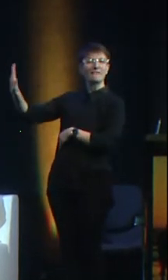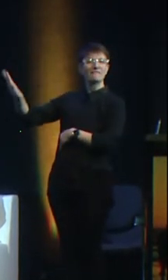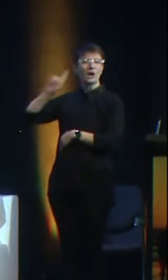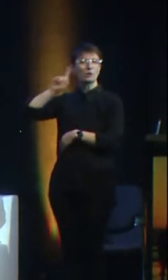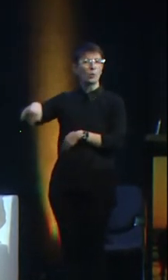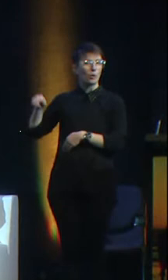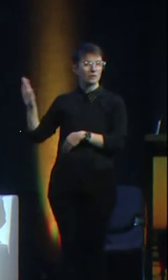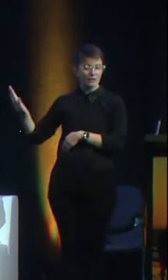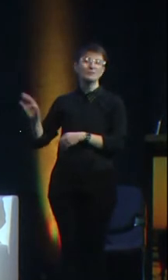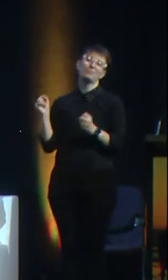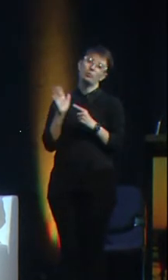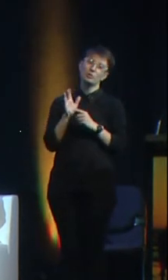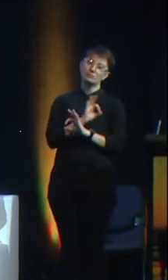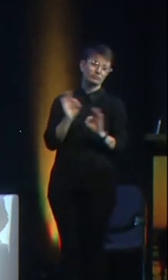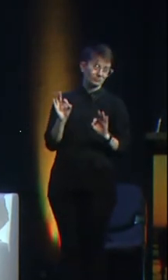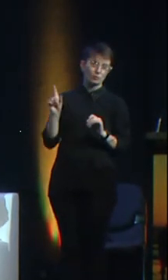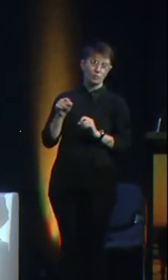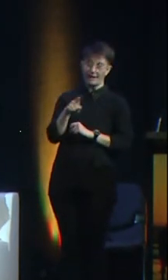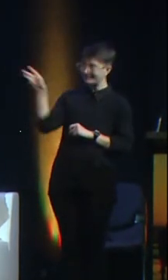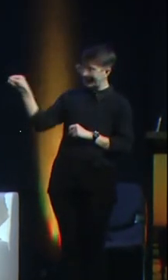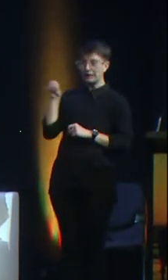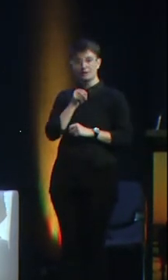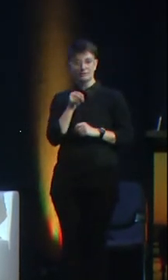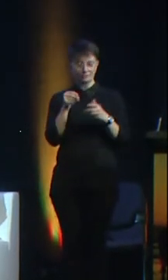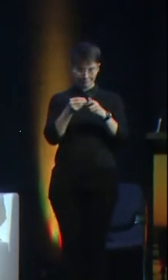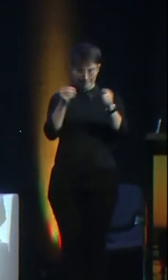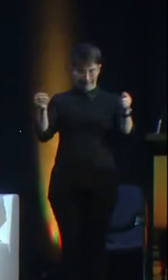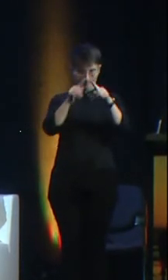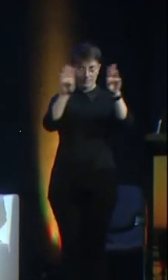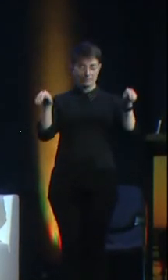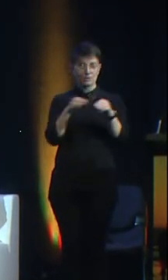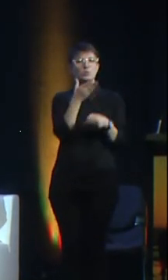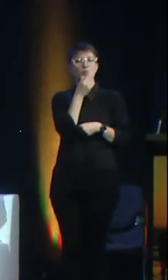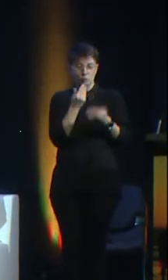this roadmap, we know that sort of very broad roadmap at the moment, there's still some